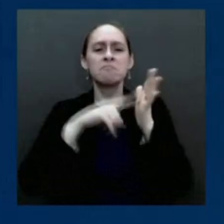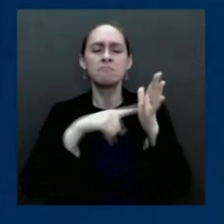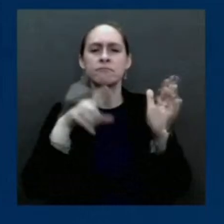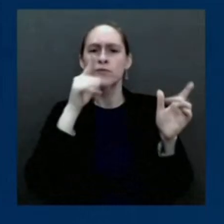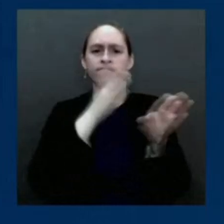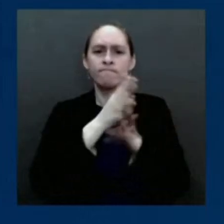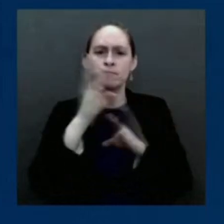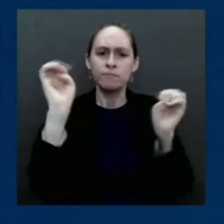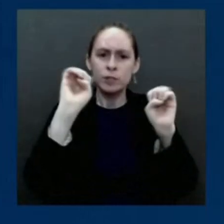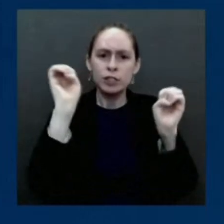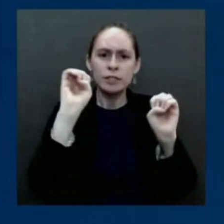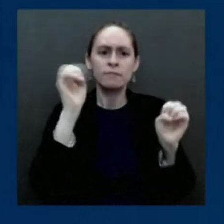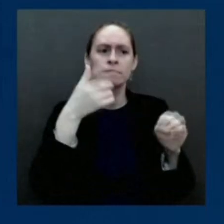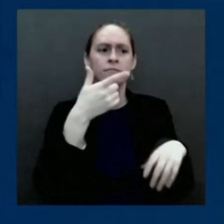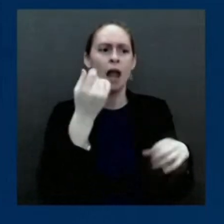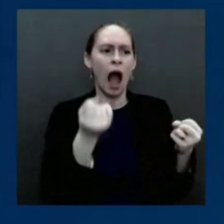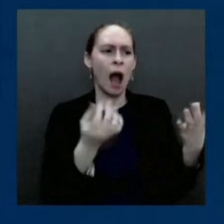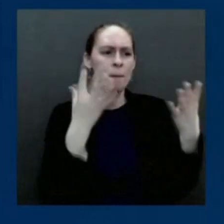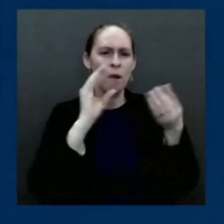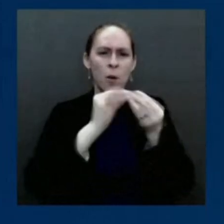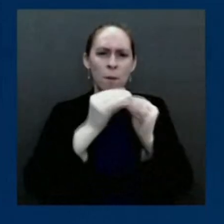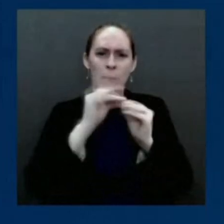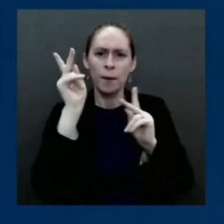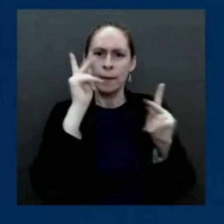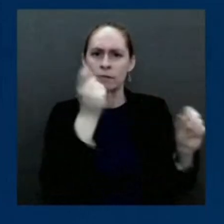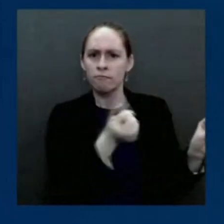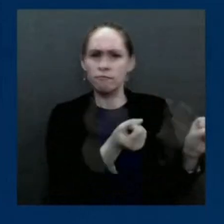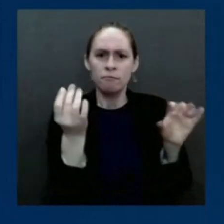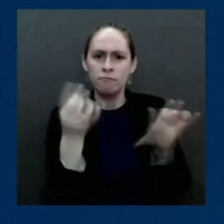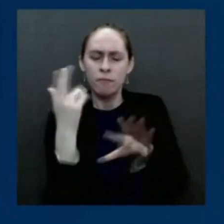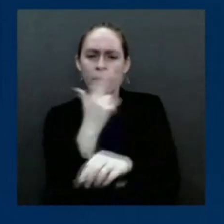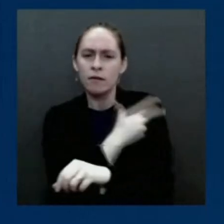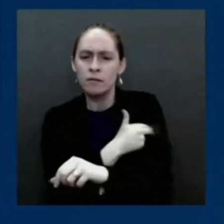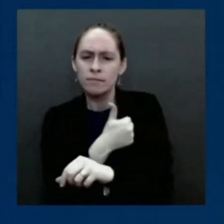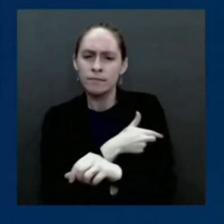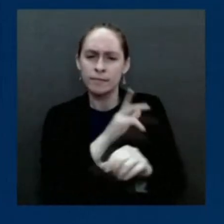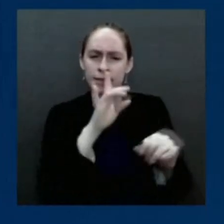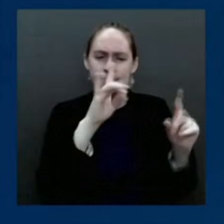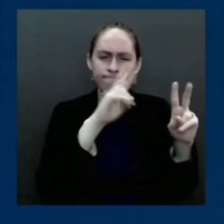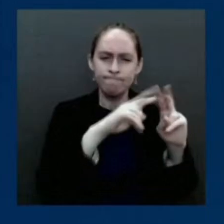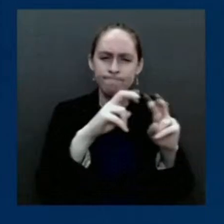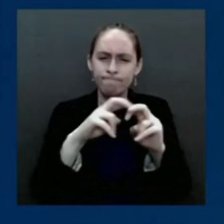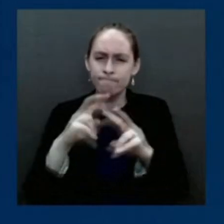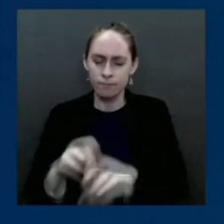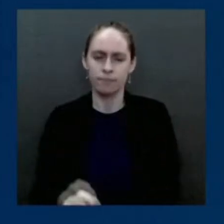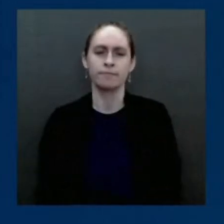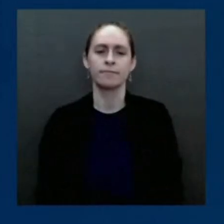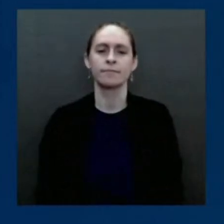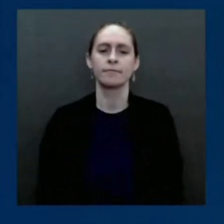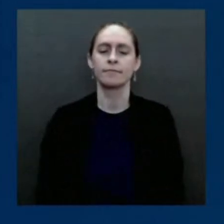EMERGENCY CARE OR HOSPITAL ADMISSIONS WITH OMICRON WAS 60%